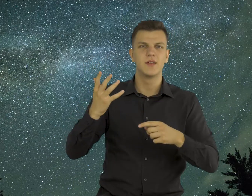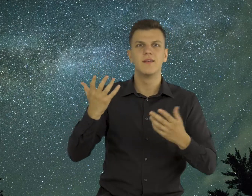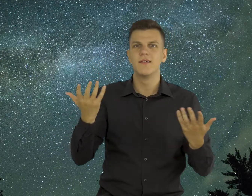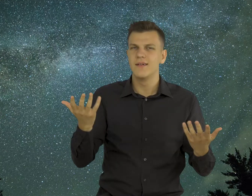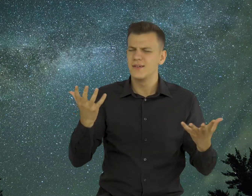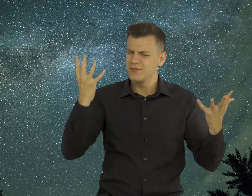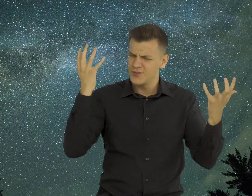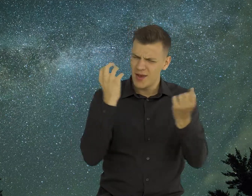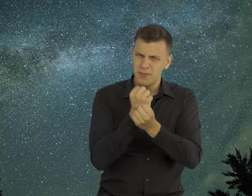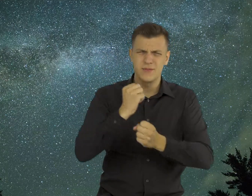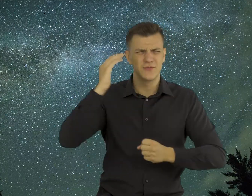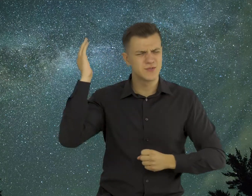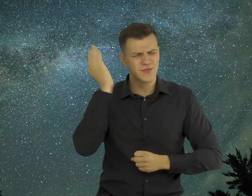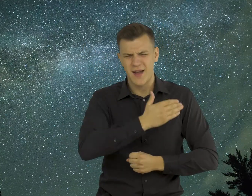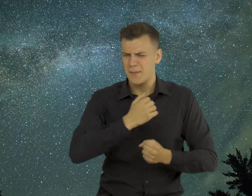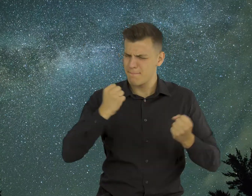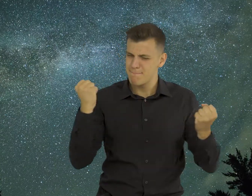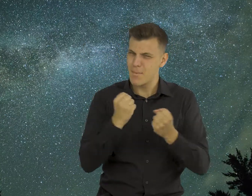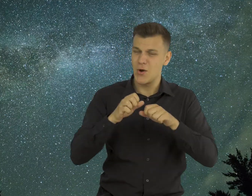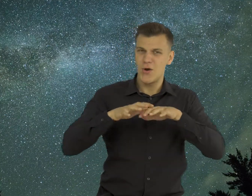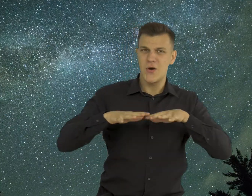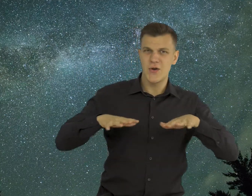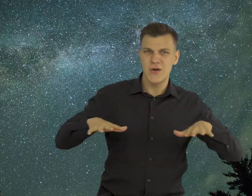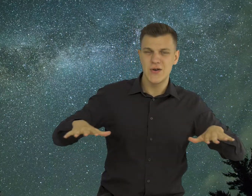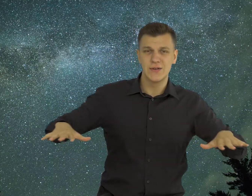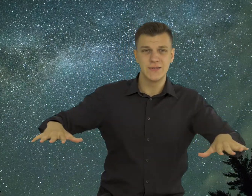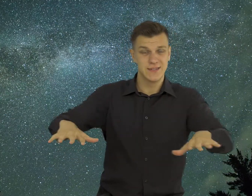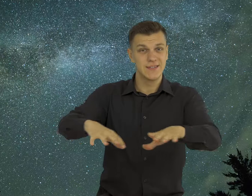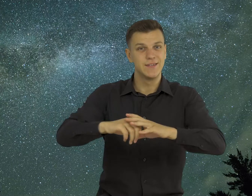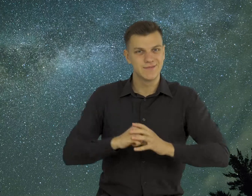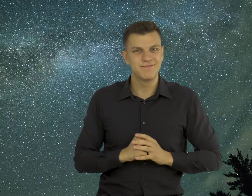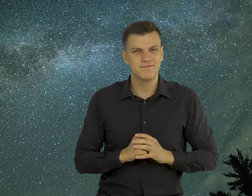There is perfect darkness around you.